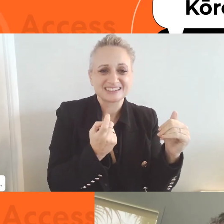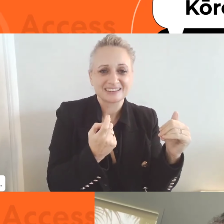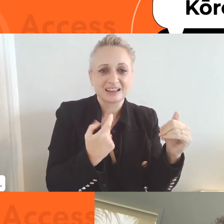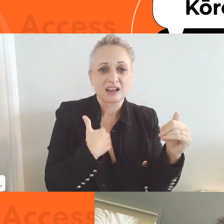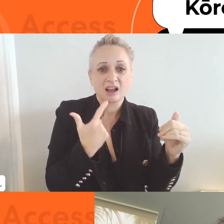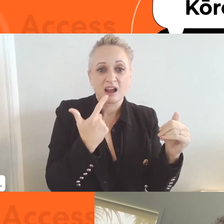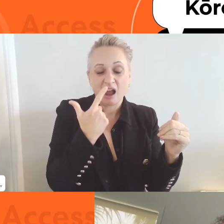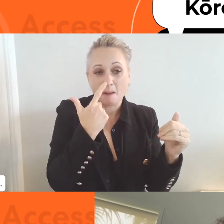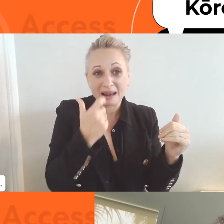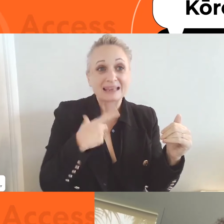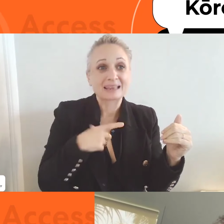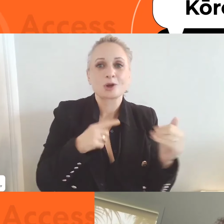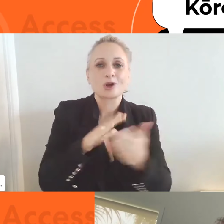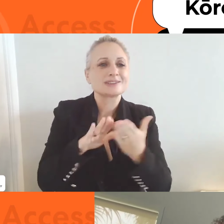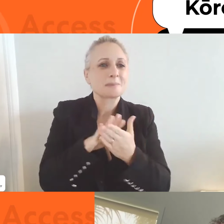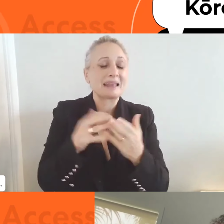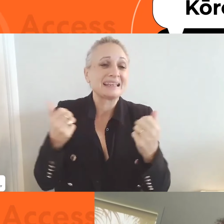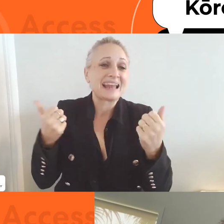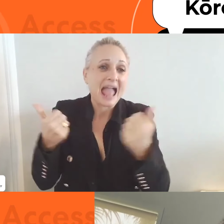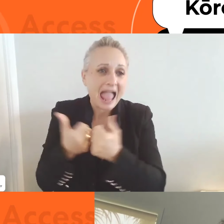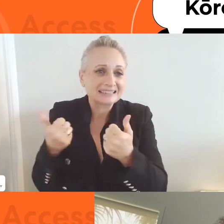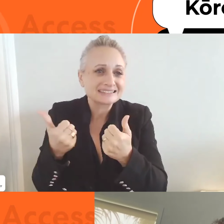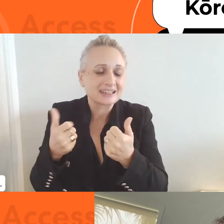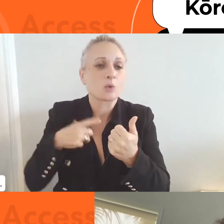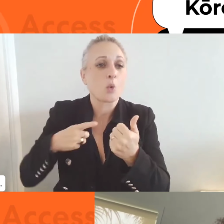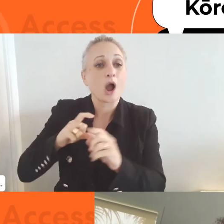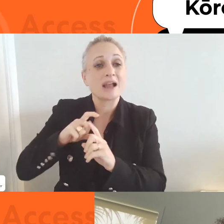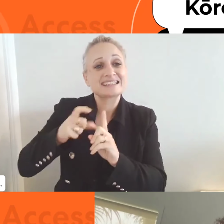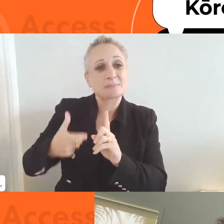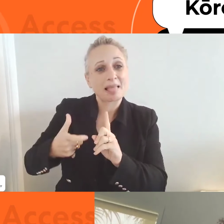so I've got ACC behind me, which is really great. The only problem